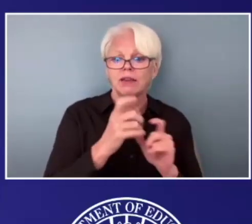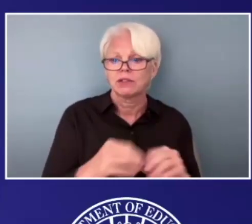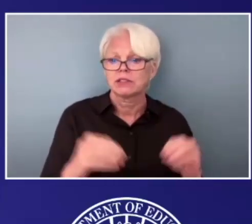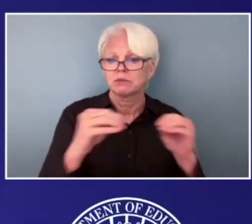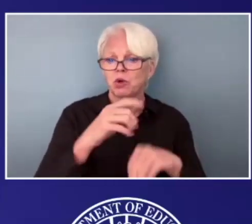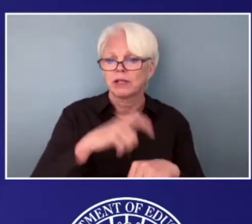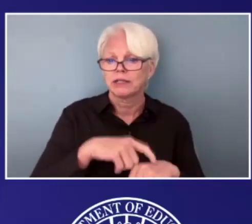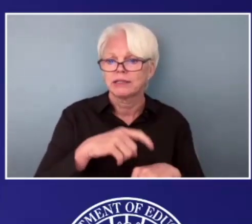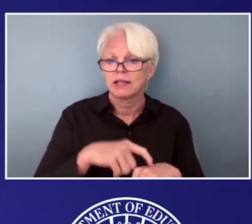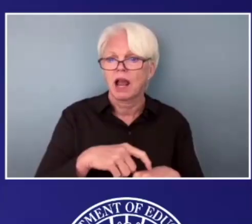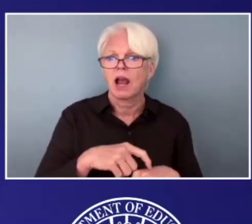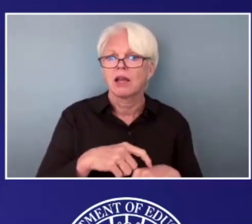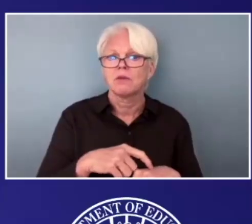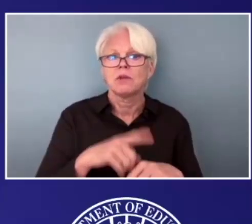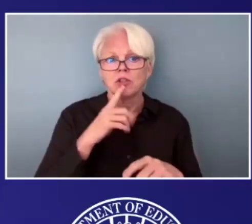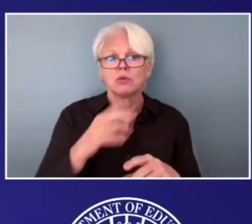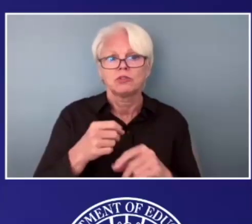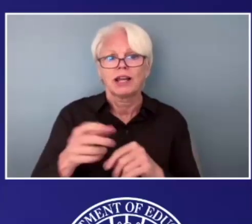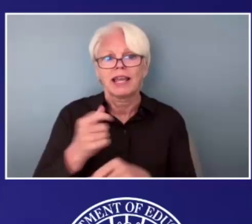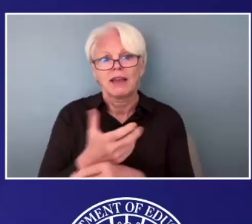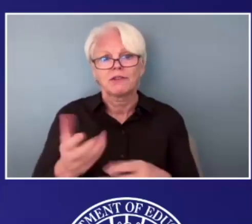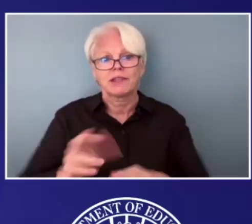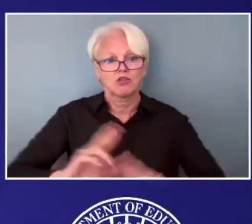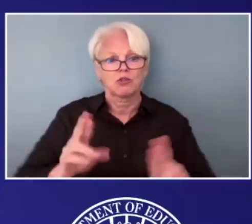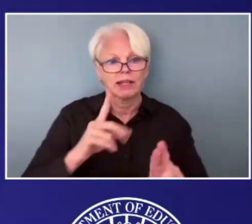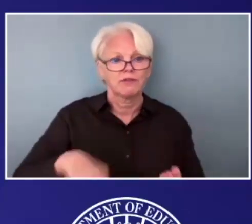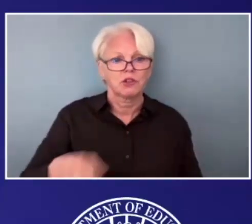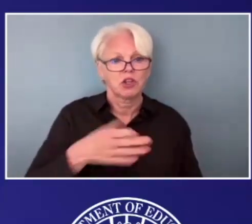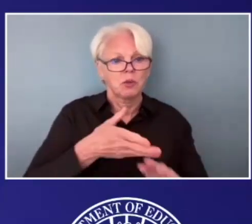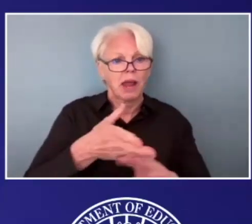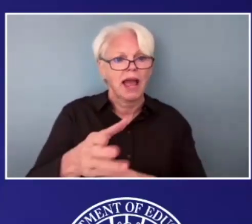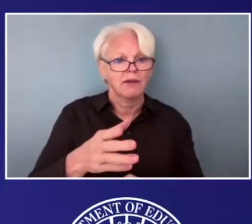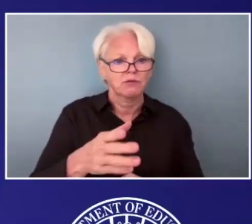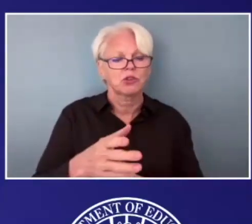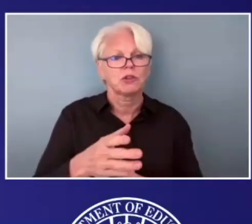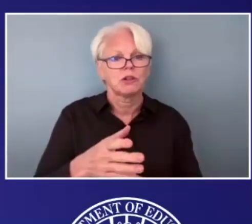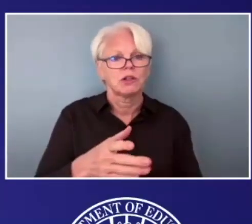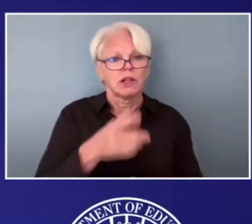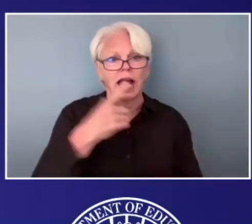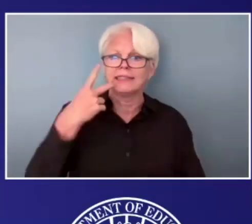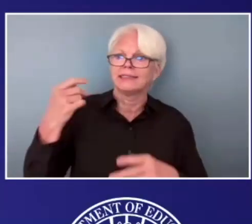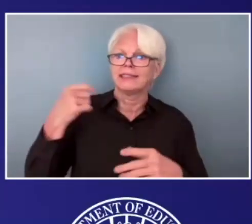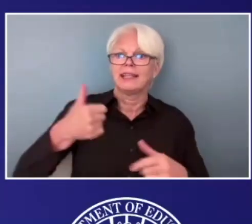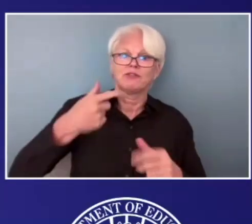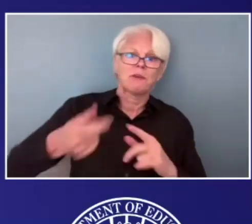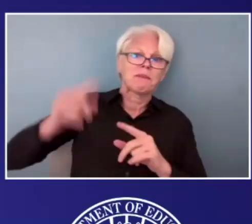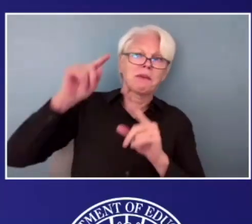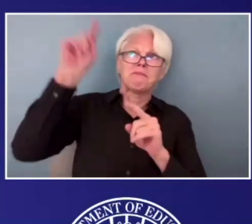sure we could try to get everything ready for you after lunch? And I see a thumbs up from the back. So can we have a thumbs --